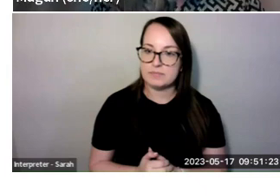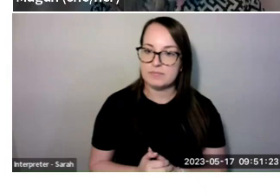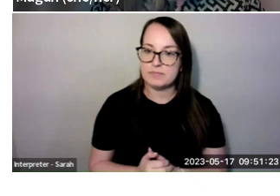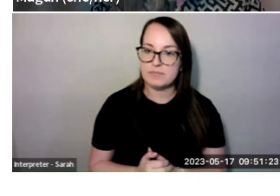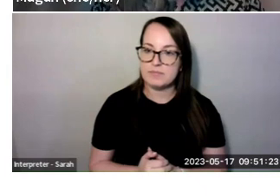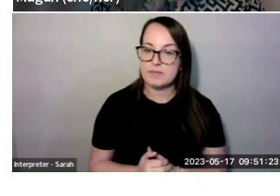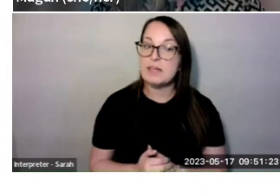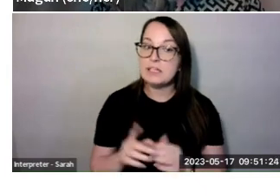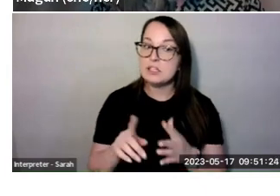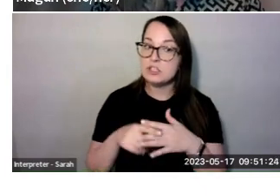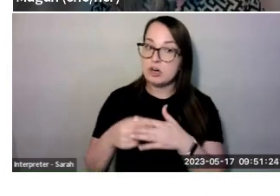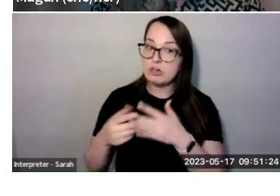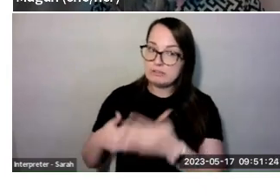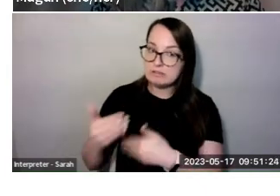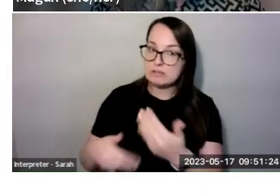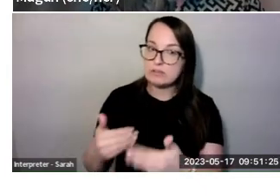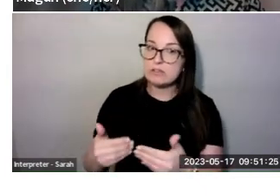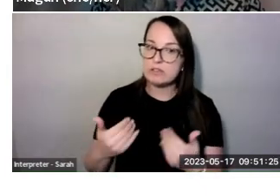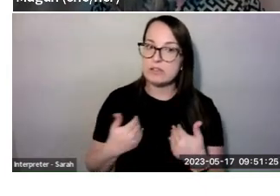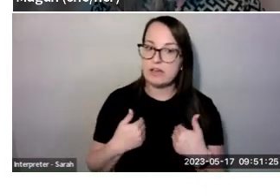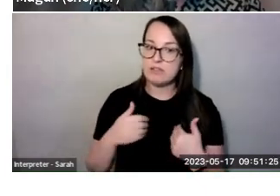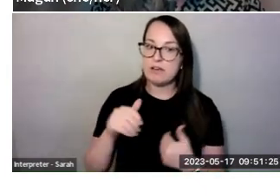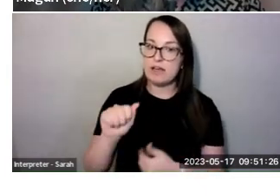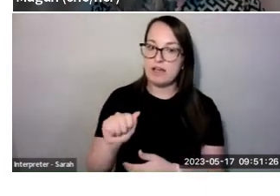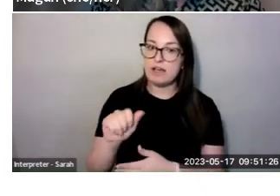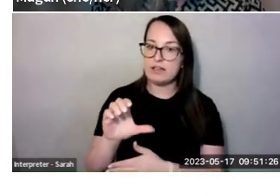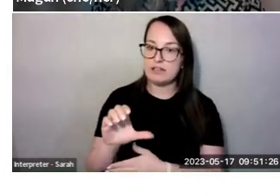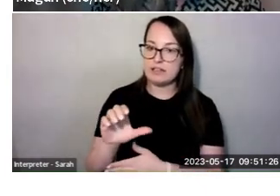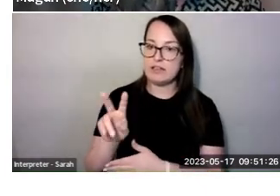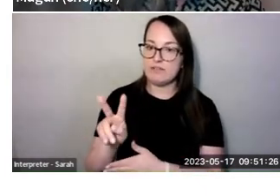It is in the works.